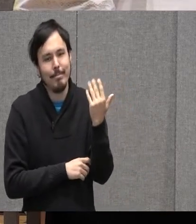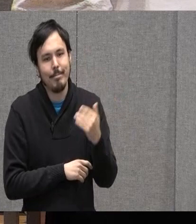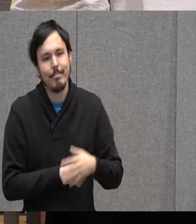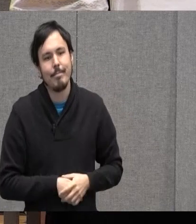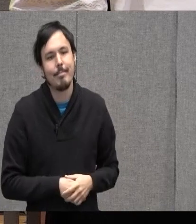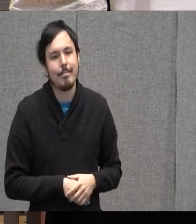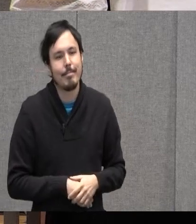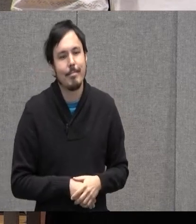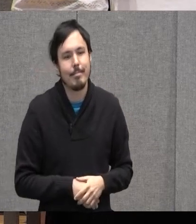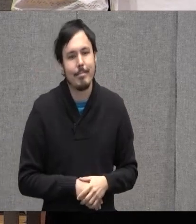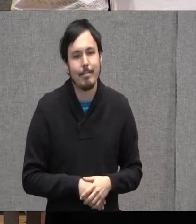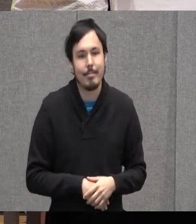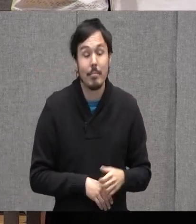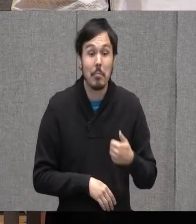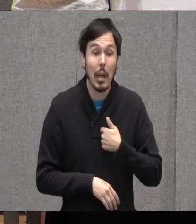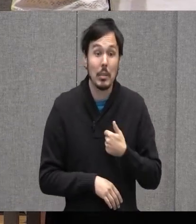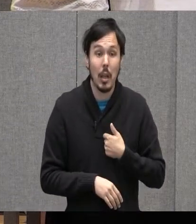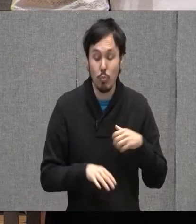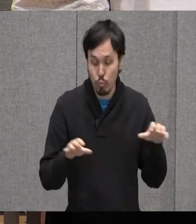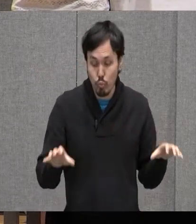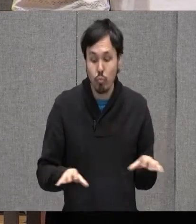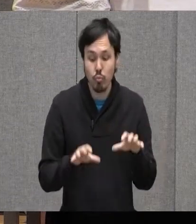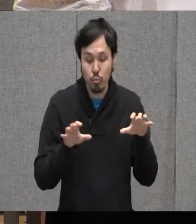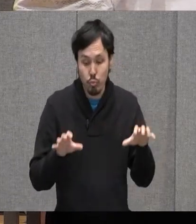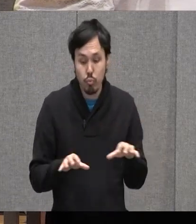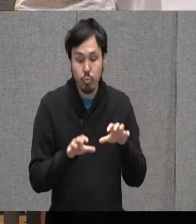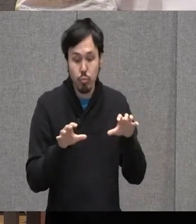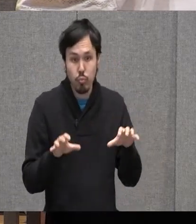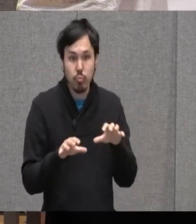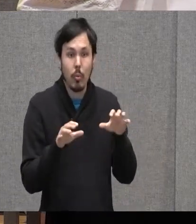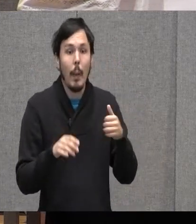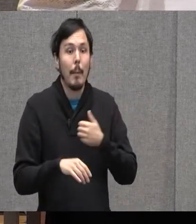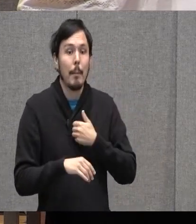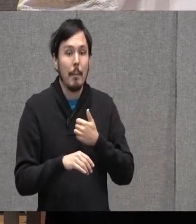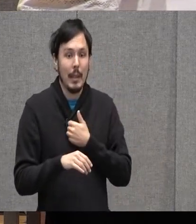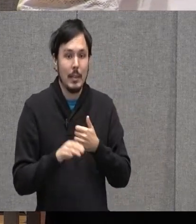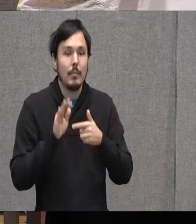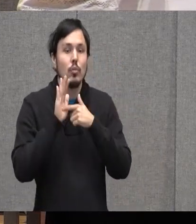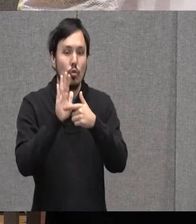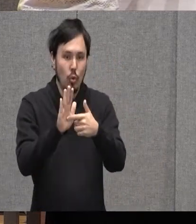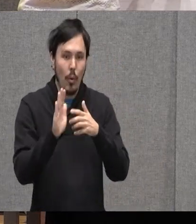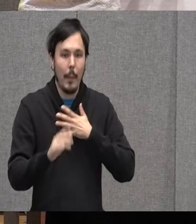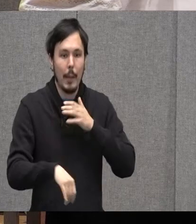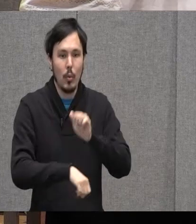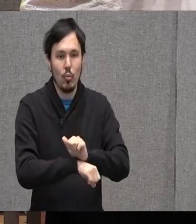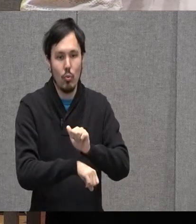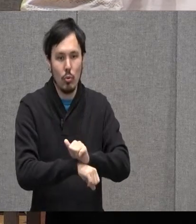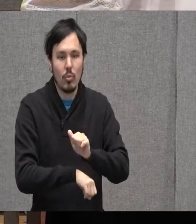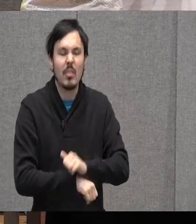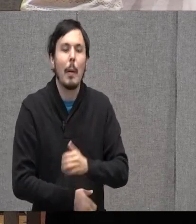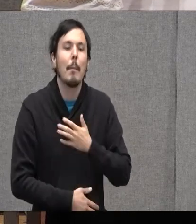So, when I'm doing this, I go ahead and show my work. I'm one of those ones who likes to show